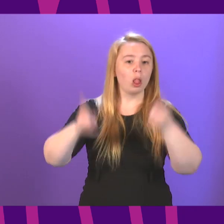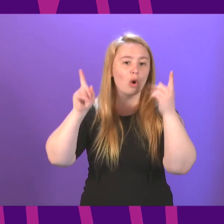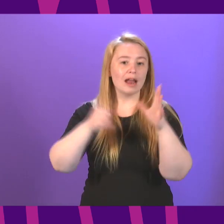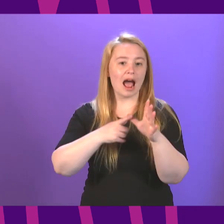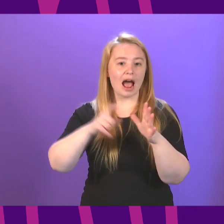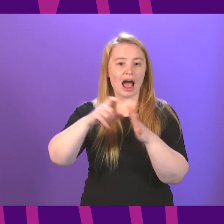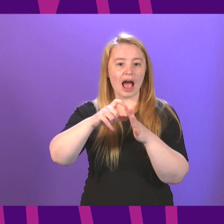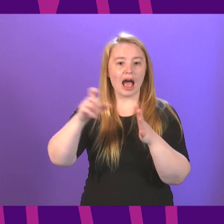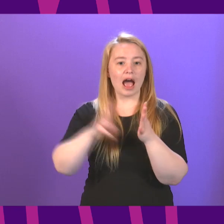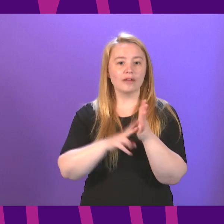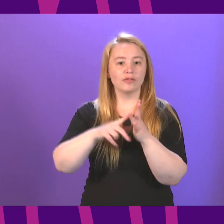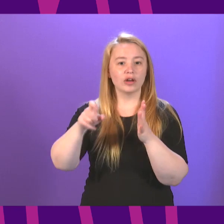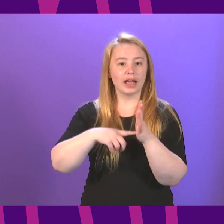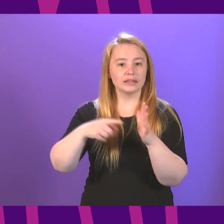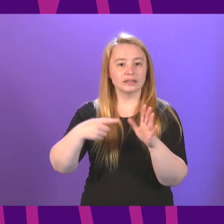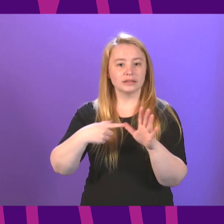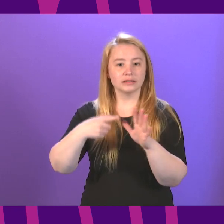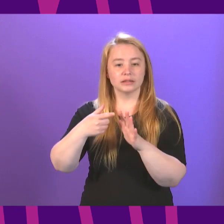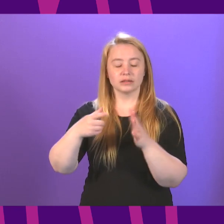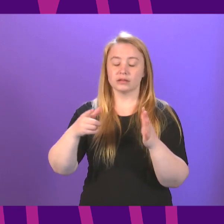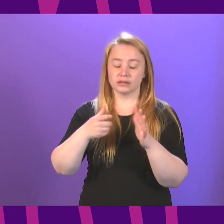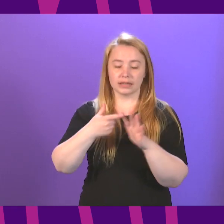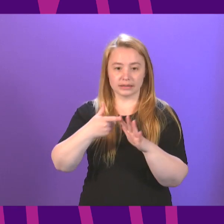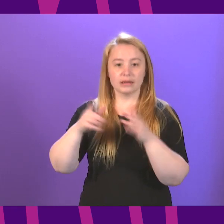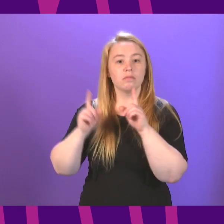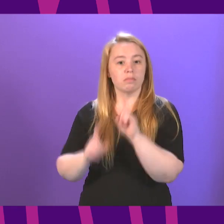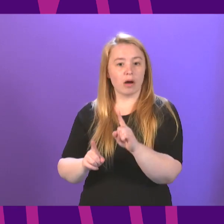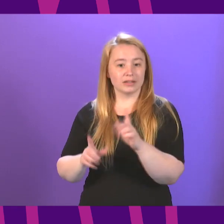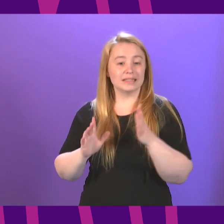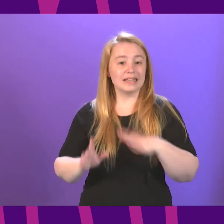in this report, does she agree that there must now be that fatal accident inquiry?